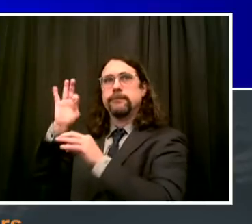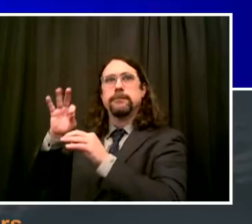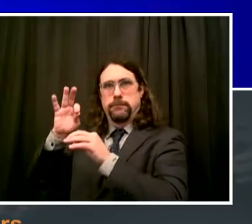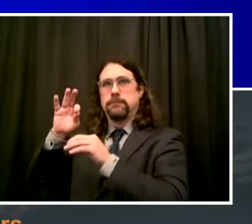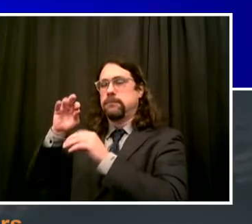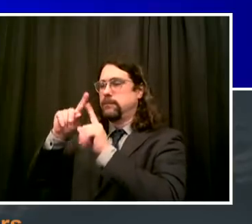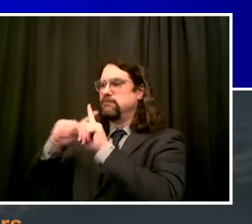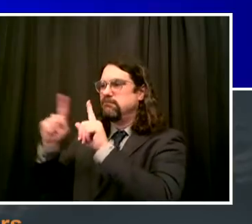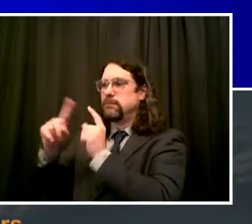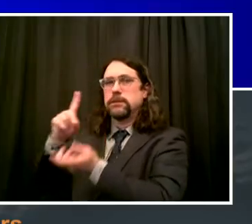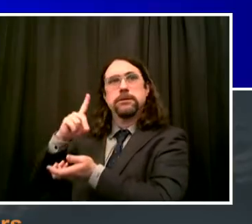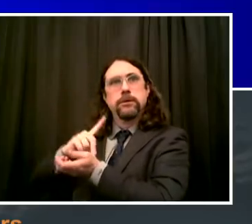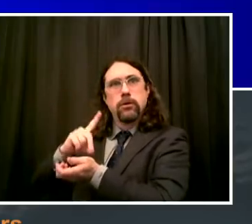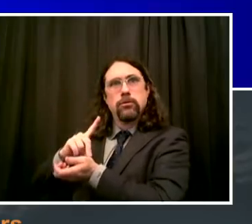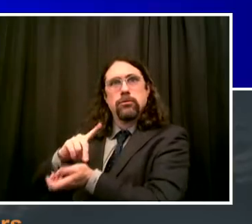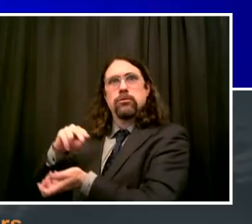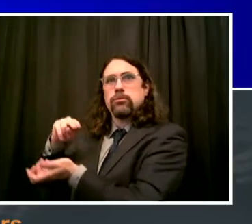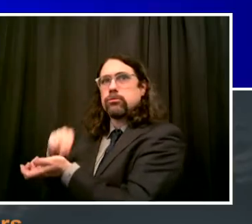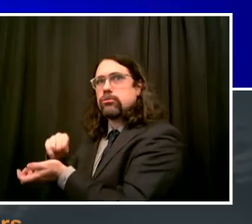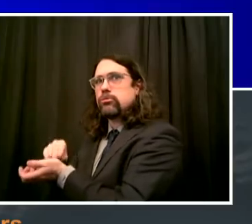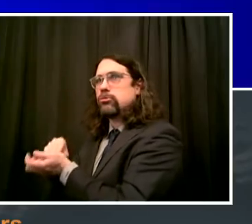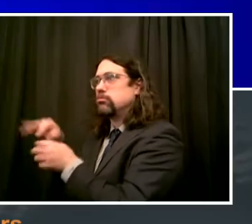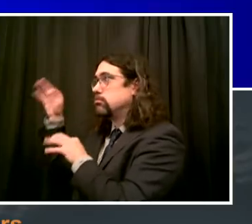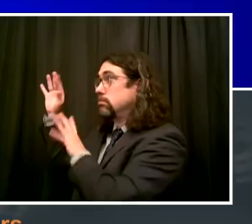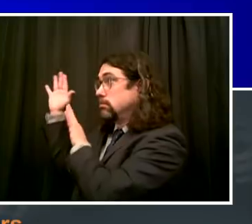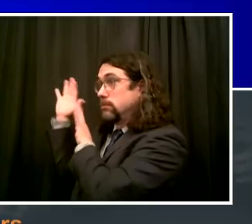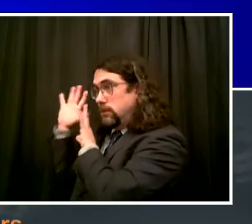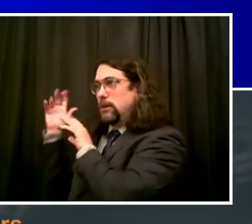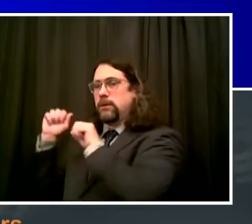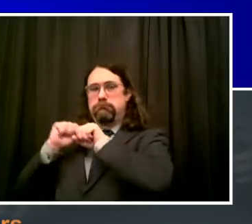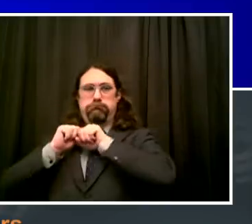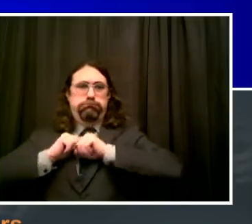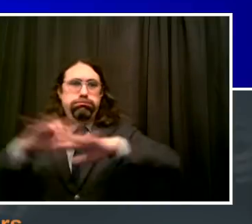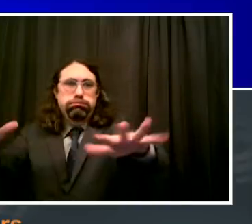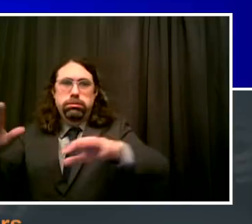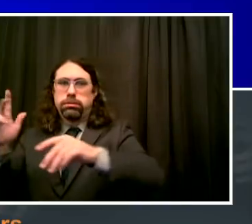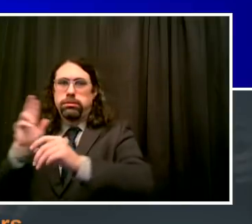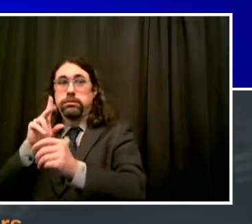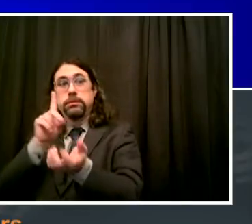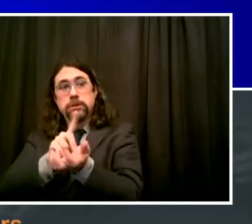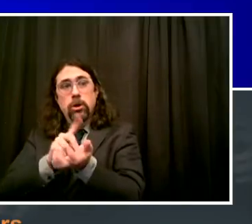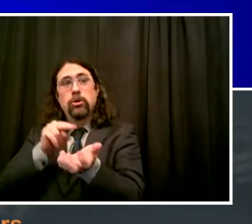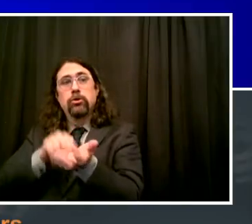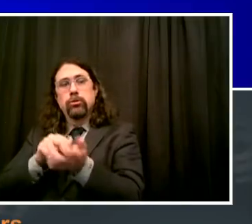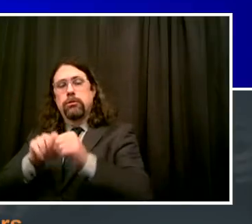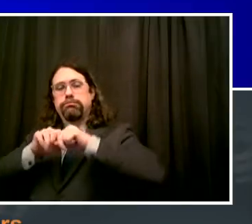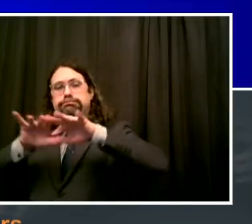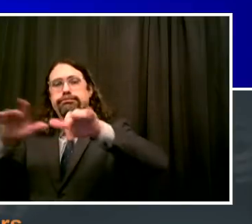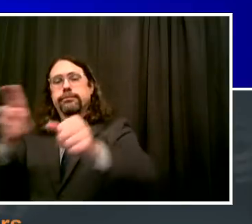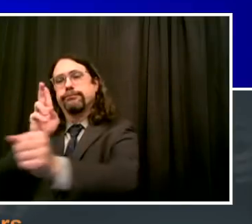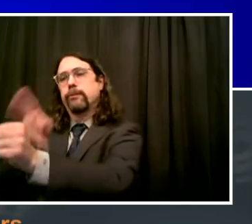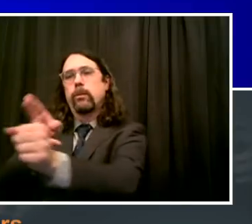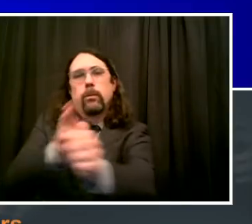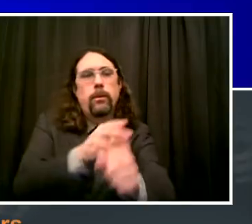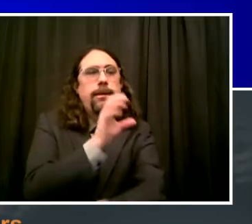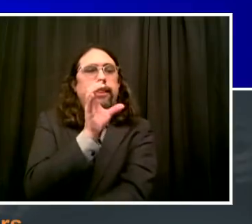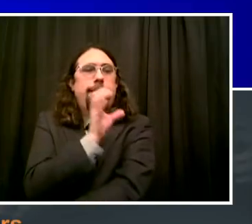THESE PROFESSIONALSTO THECL INICS IN THE COMING WEEKS AND PROVIDE THEM WITH THE PERSONNEL